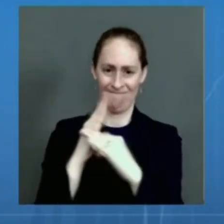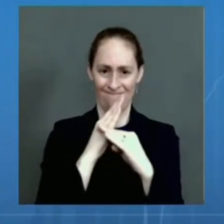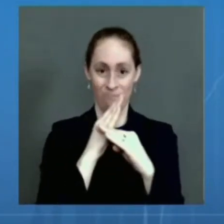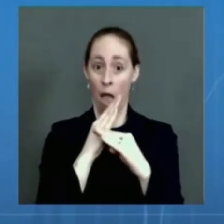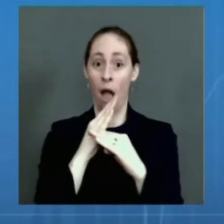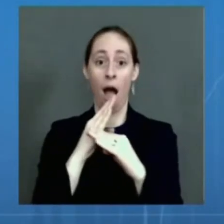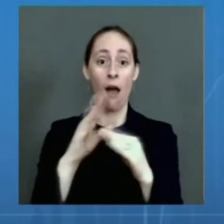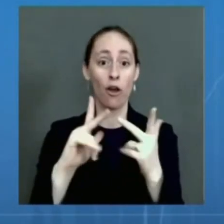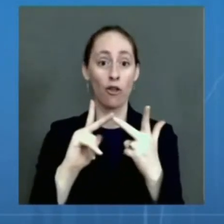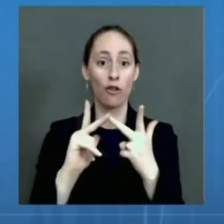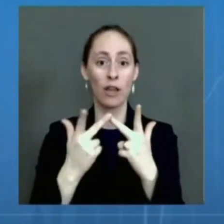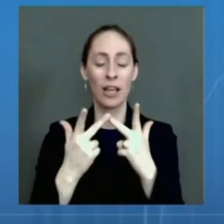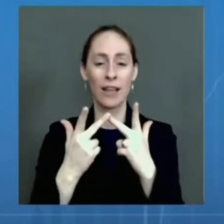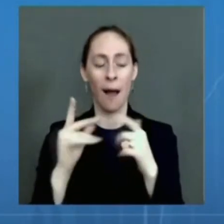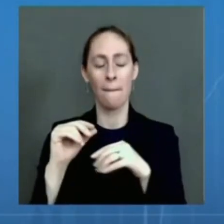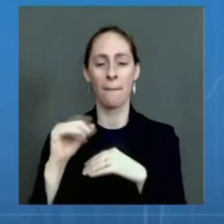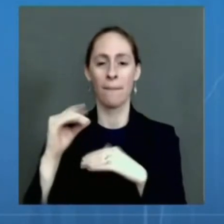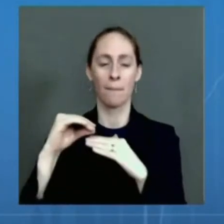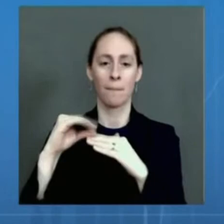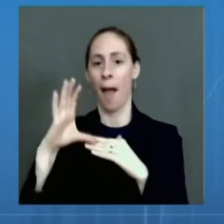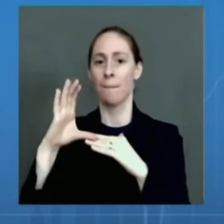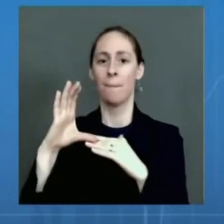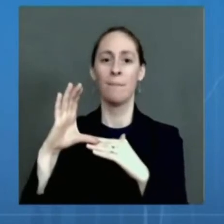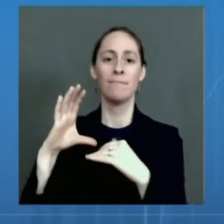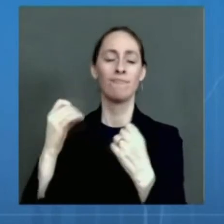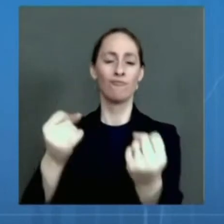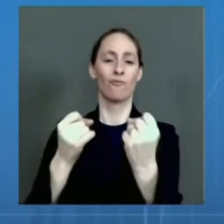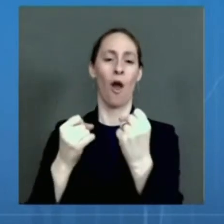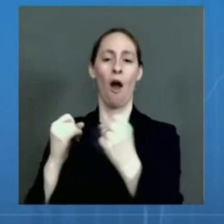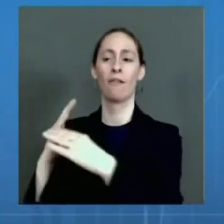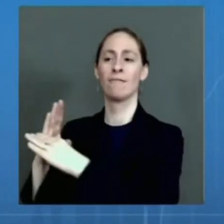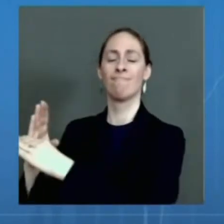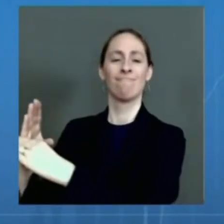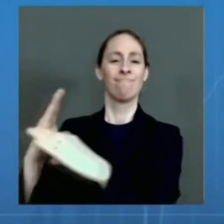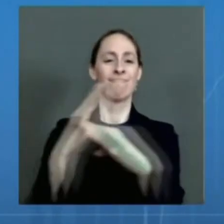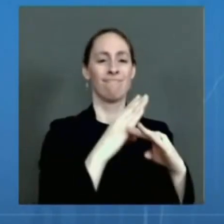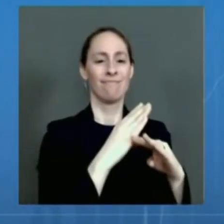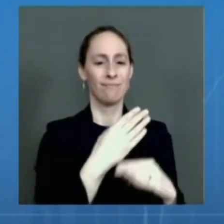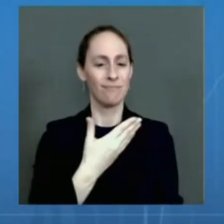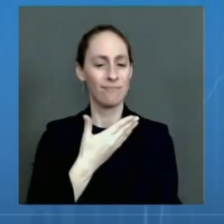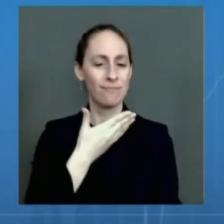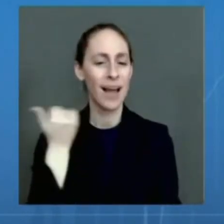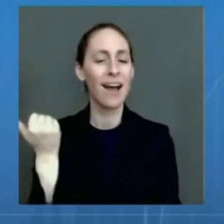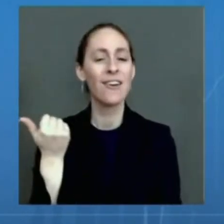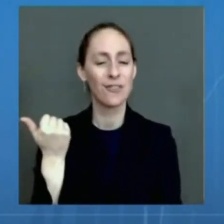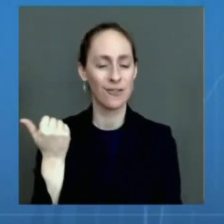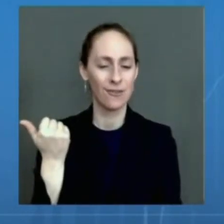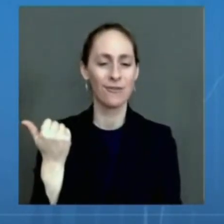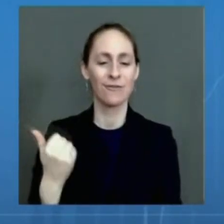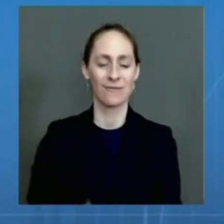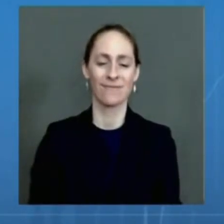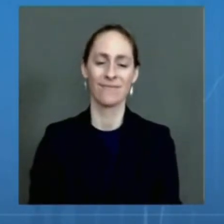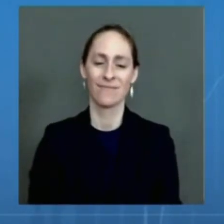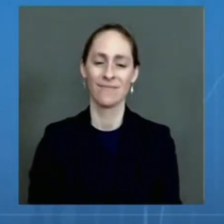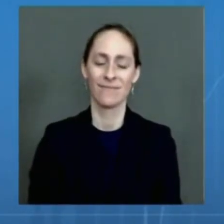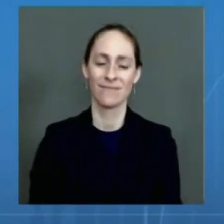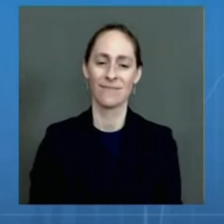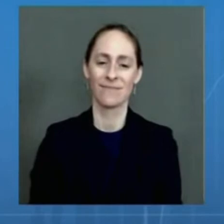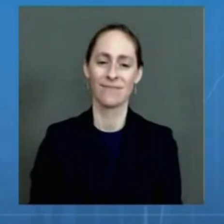OF NEUTRALIZEATION AGAIN ONE MONTH AFTER THE THIRD DOSE IT GOES WELL WITHIN THE PROTECTIVE